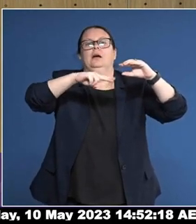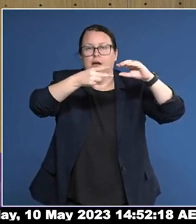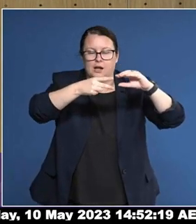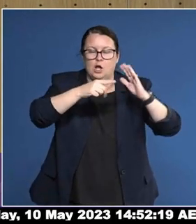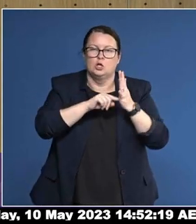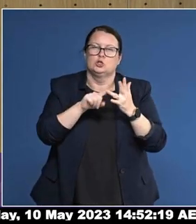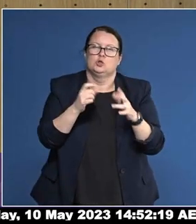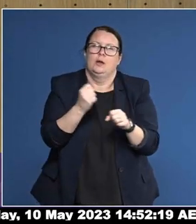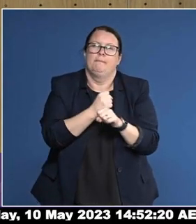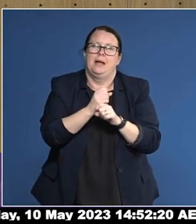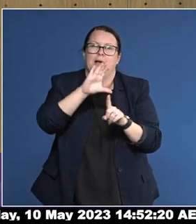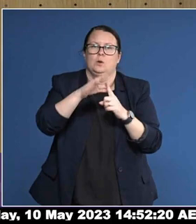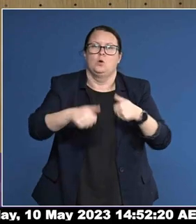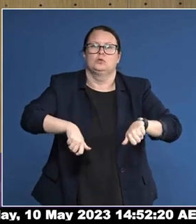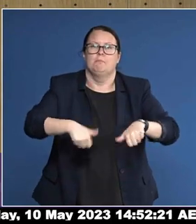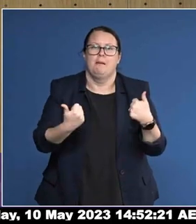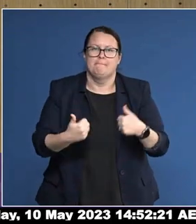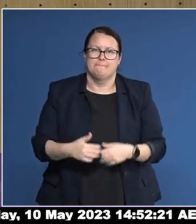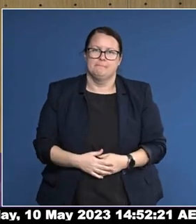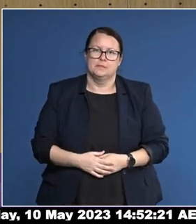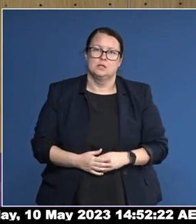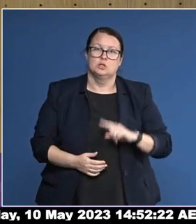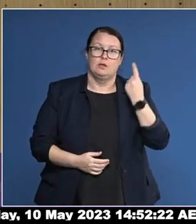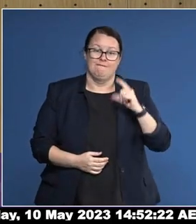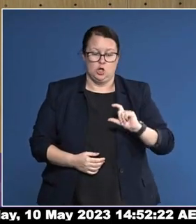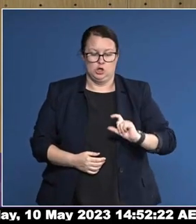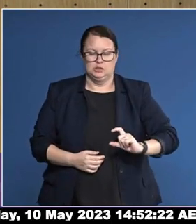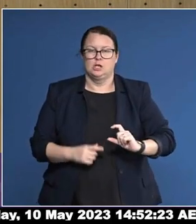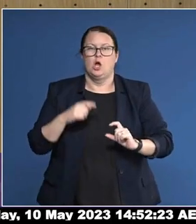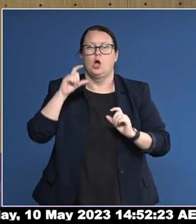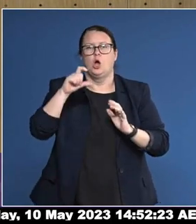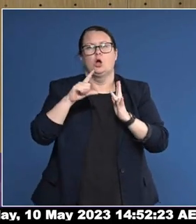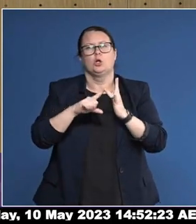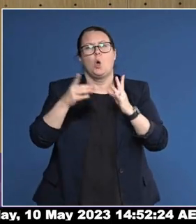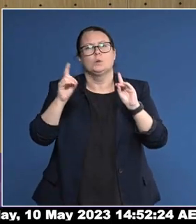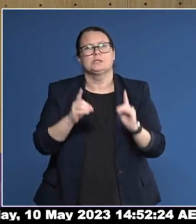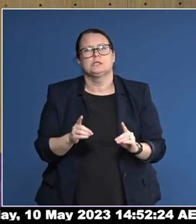elements to it. One is co-design and we refer to co-design but what we really mean,